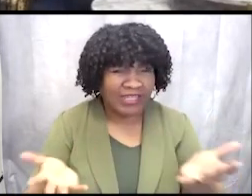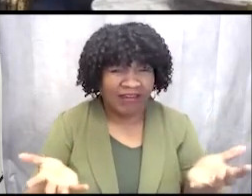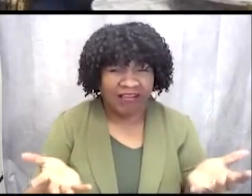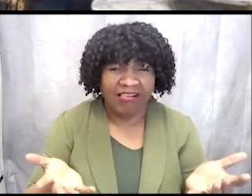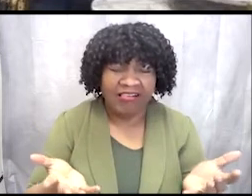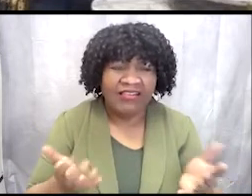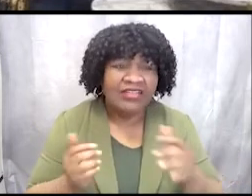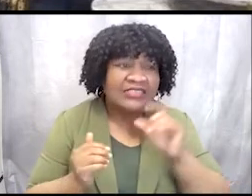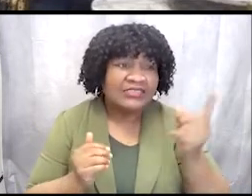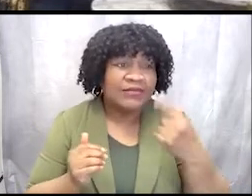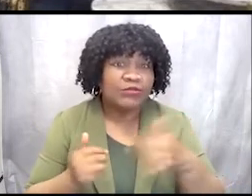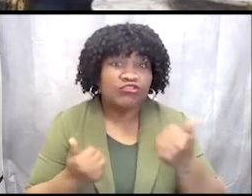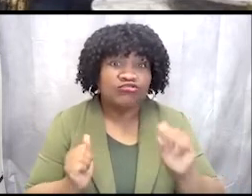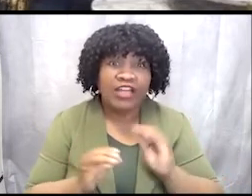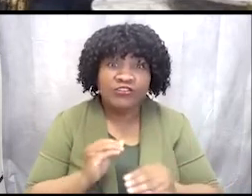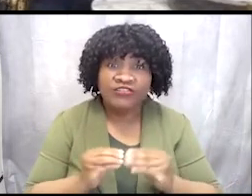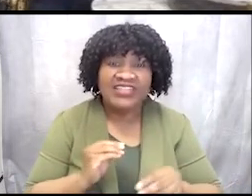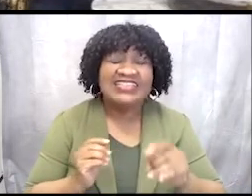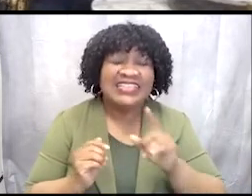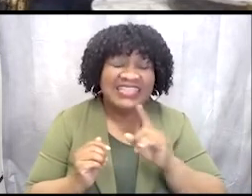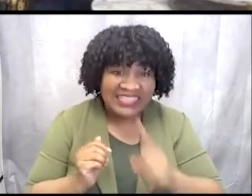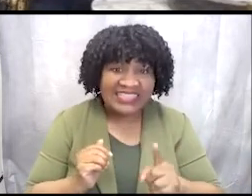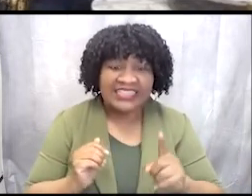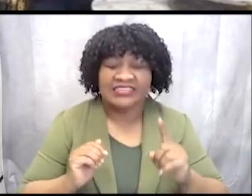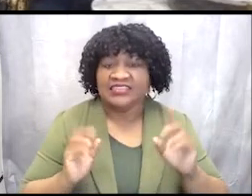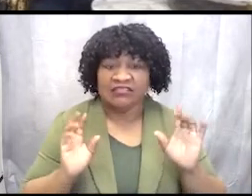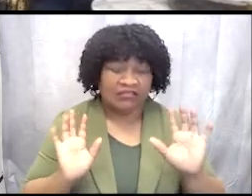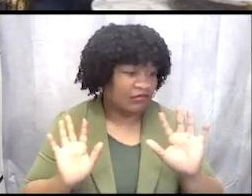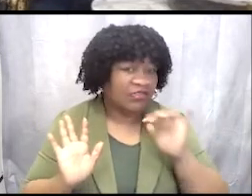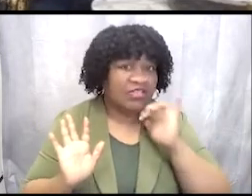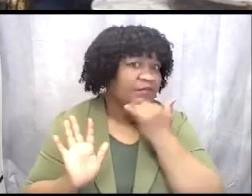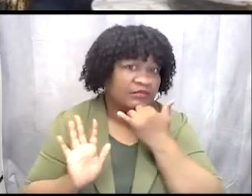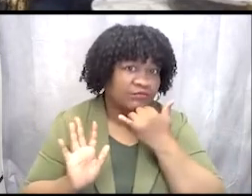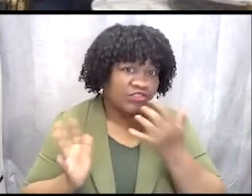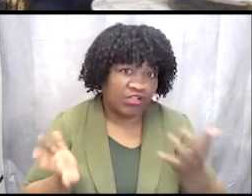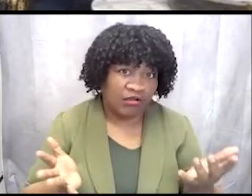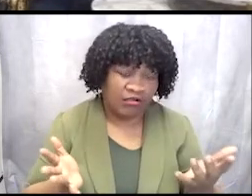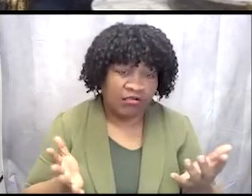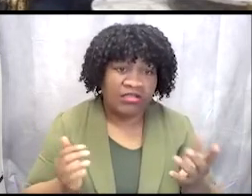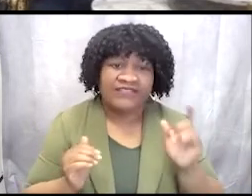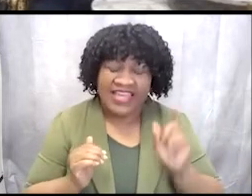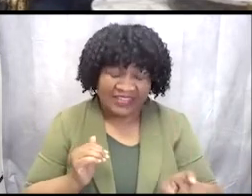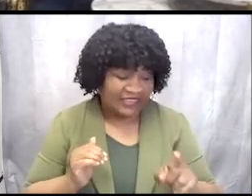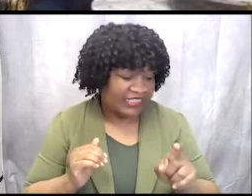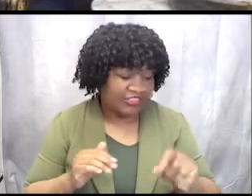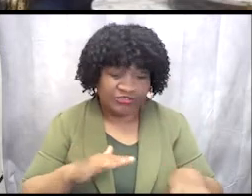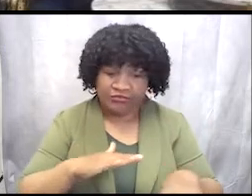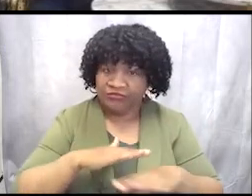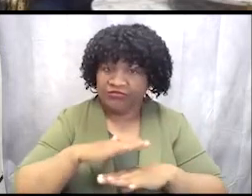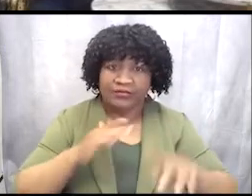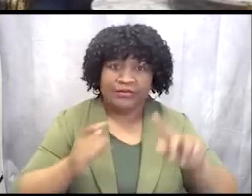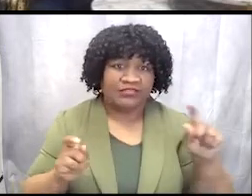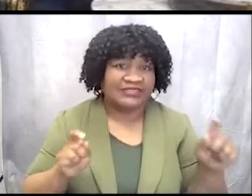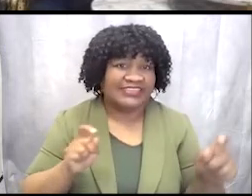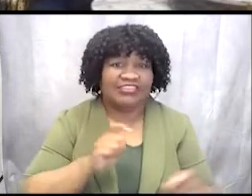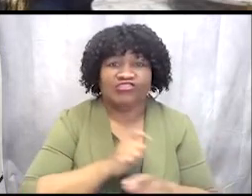It's not just something we should try to fix. It's an all-out act of betrayal that needs to fundamentally change.